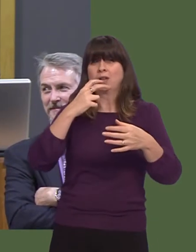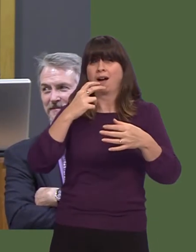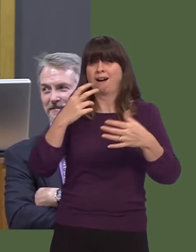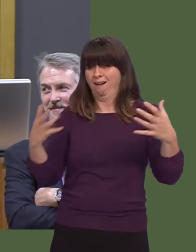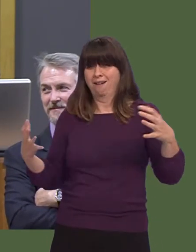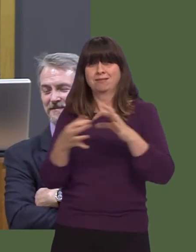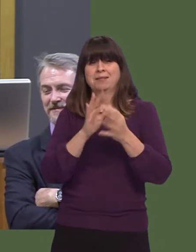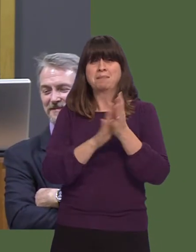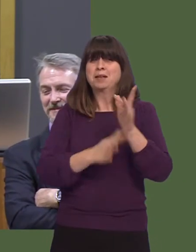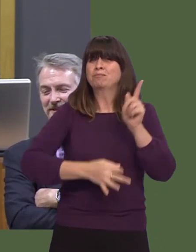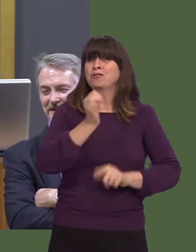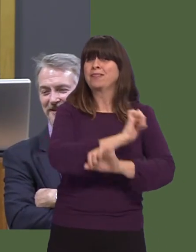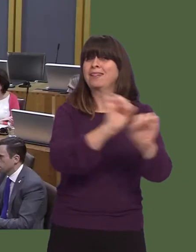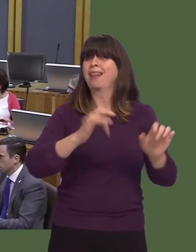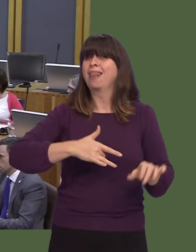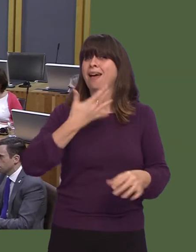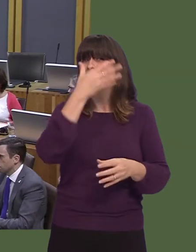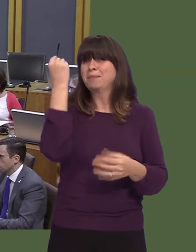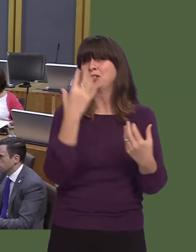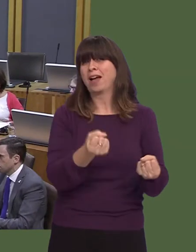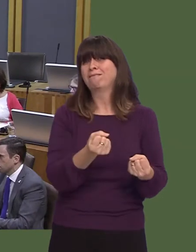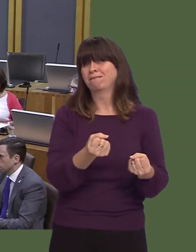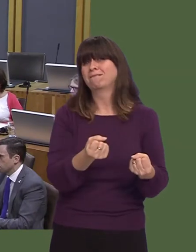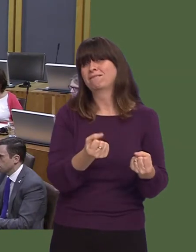people living with dementia? Carwyn Jones AM: Very much so, very much so.